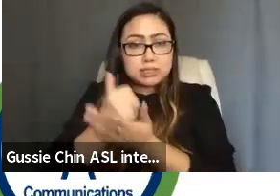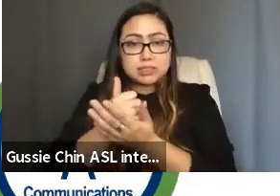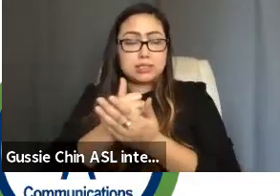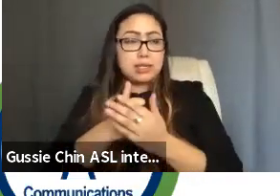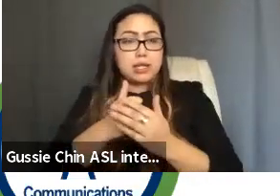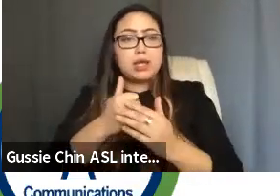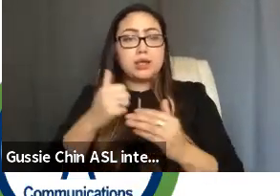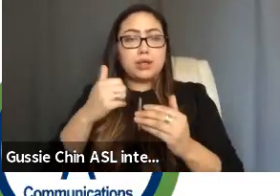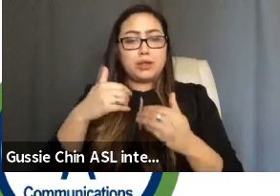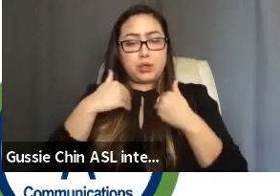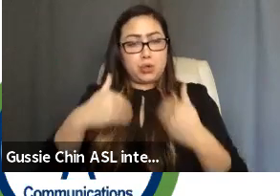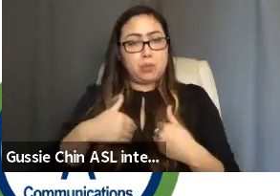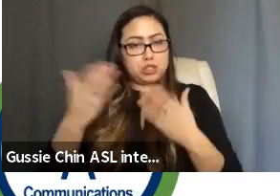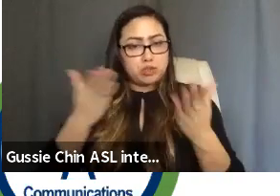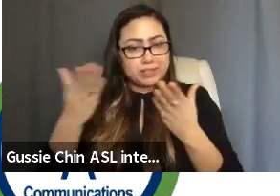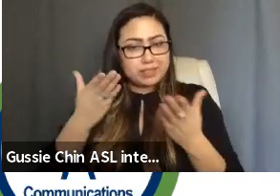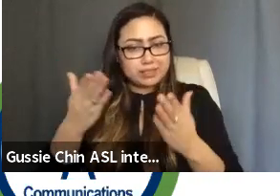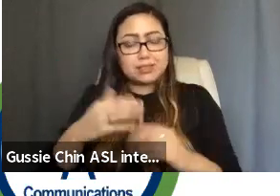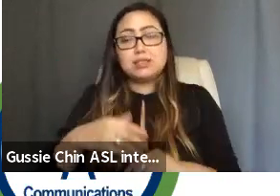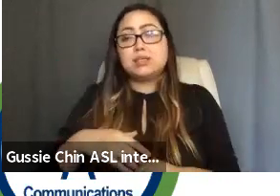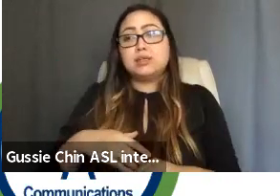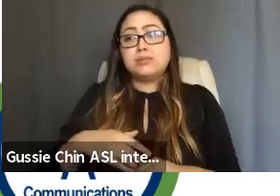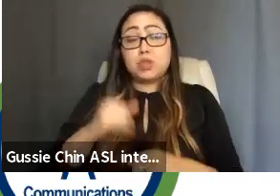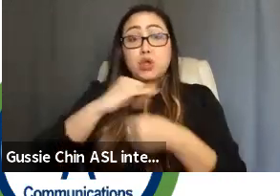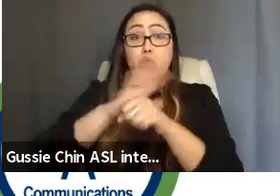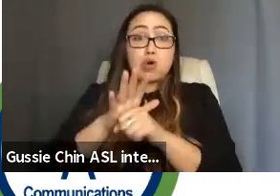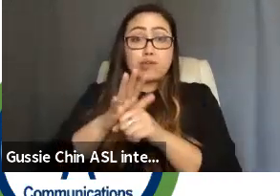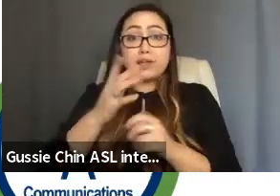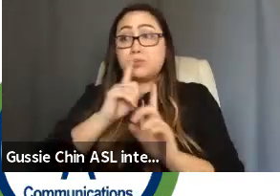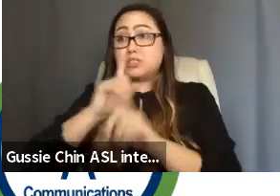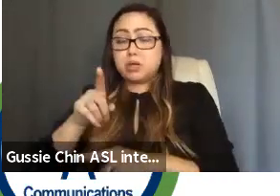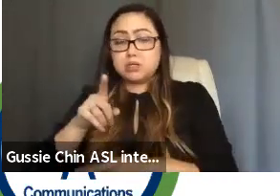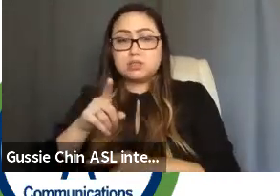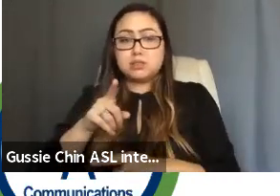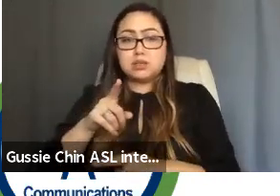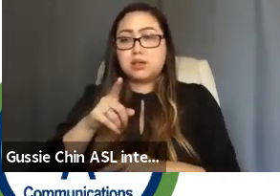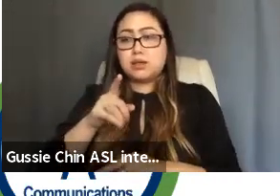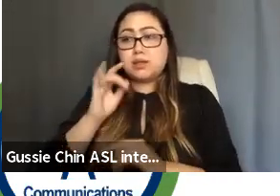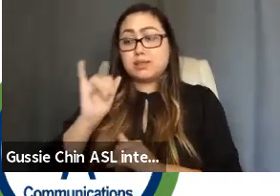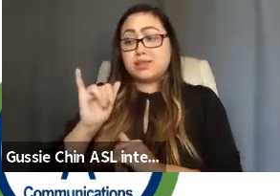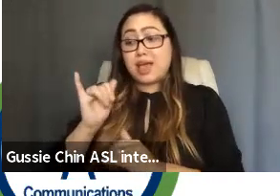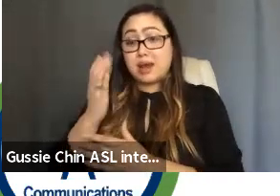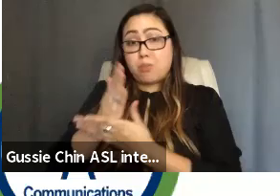For the COVID response, I usually say the non public health human part of this disaster,